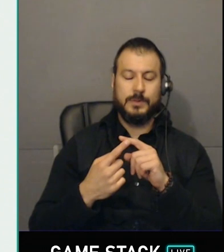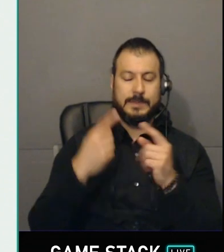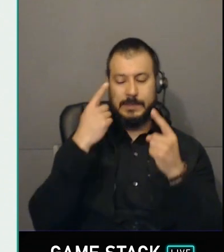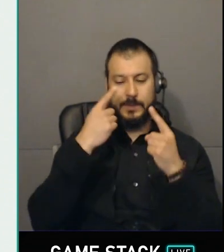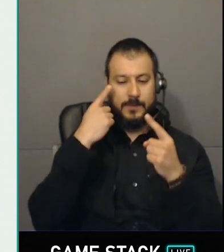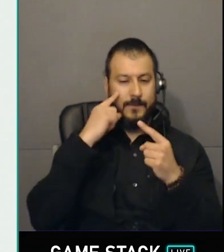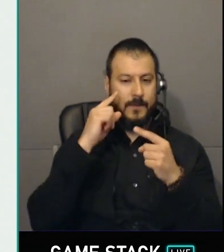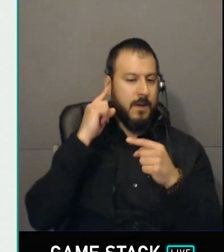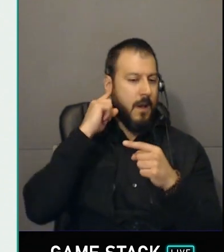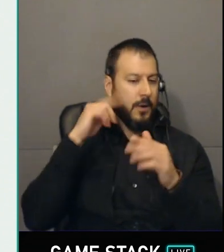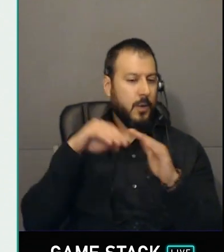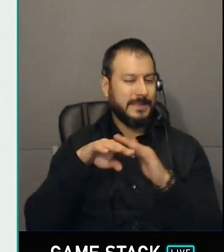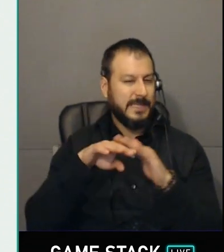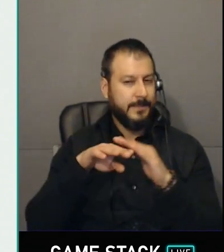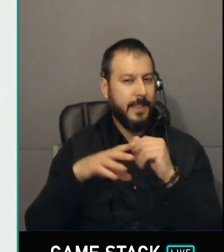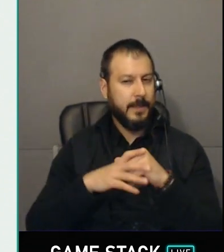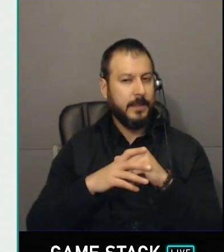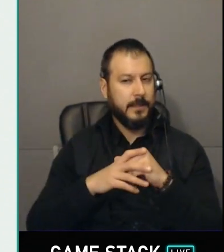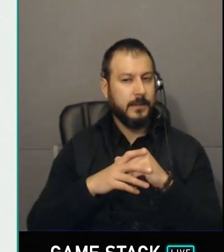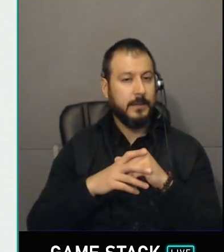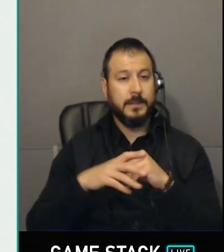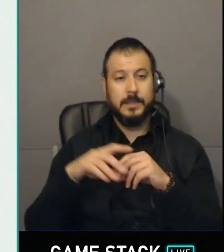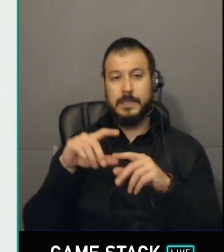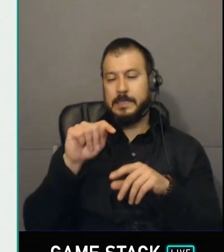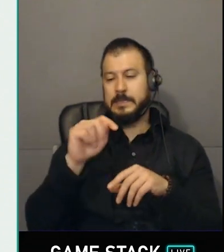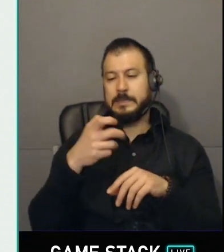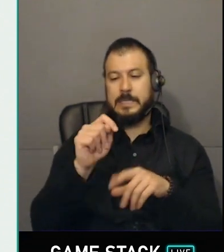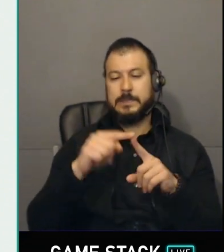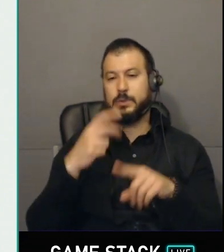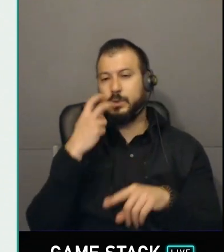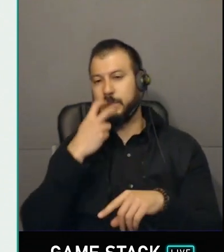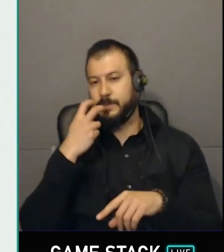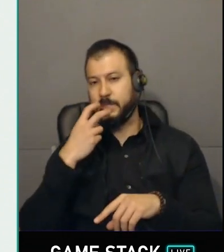are both text to speech and speech to text.